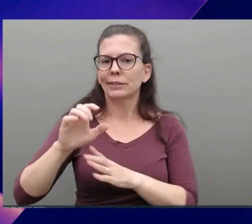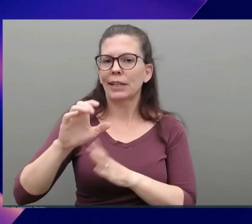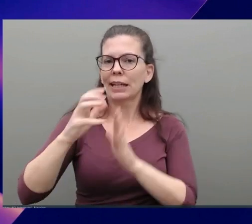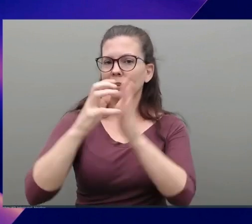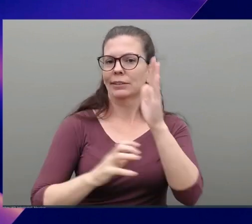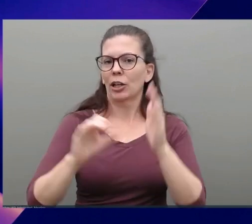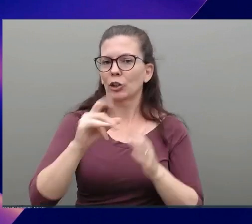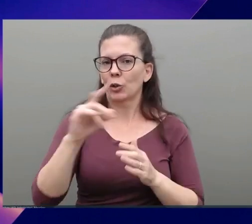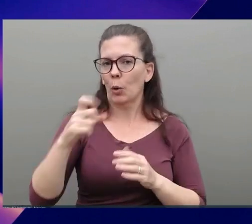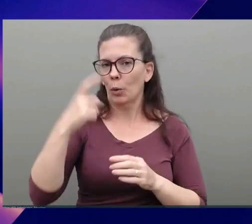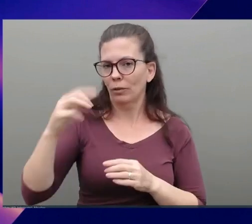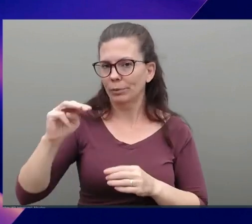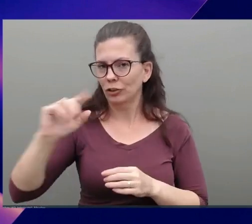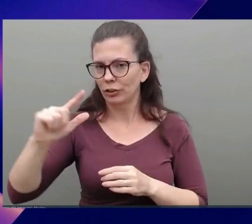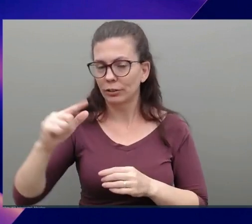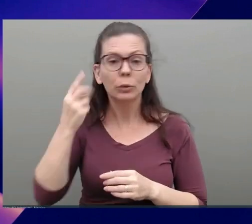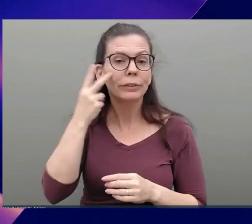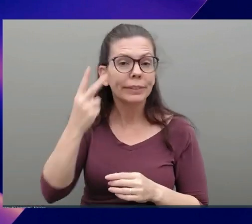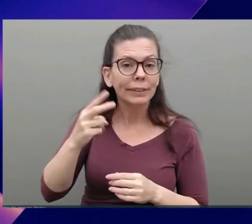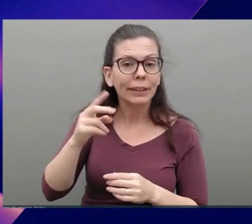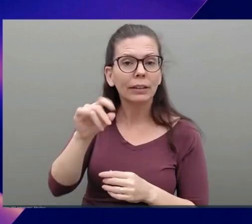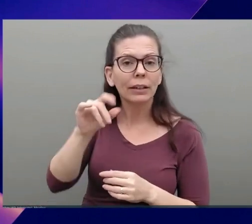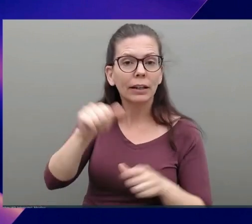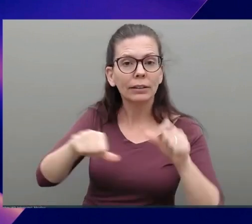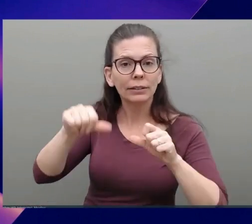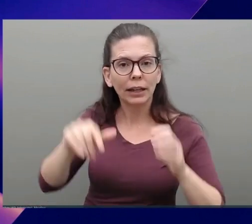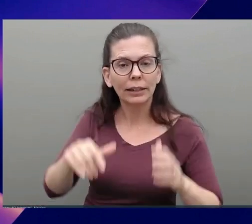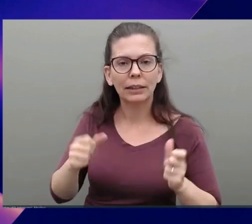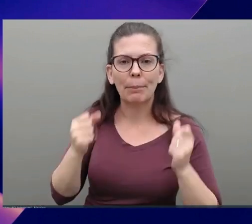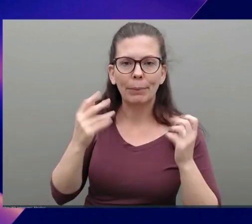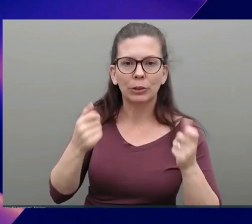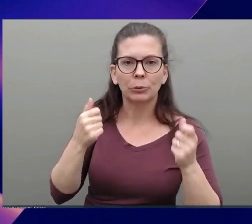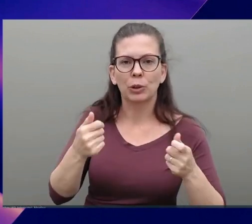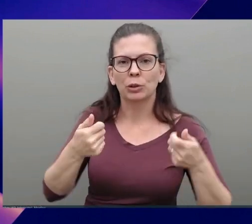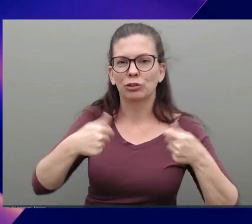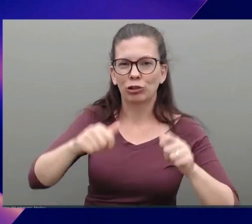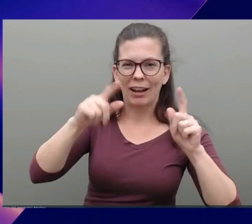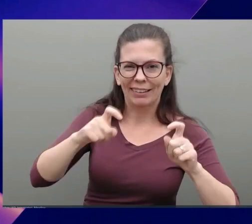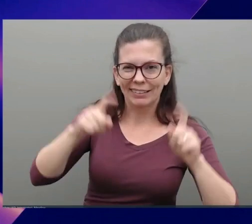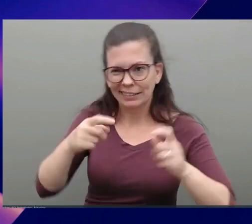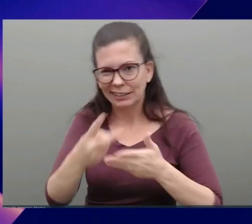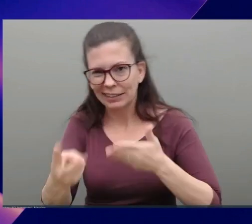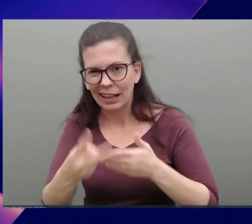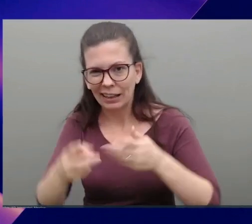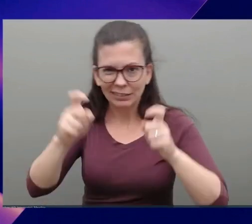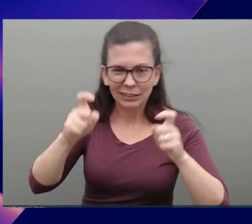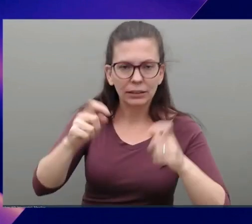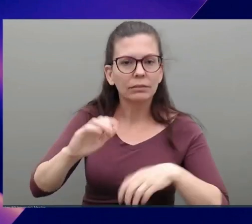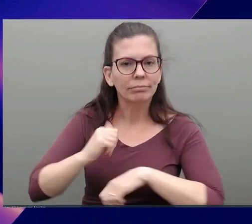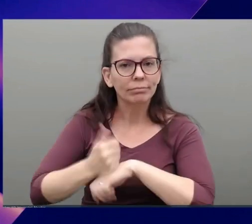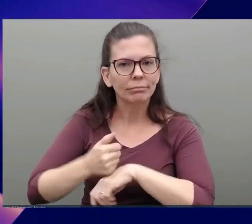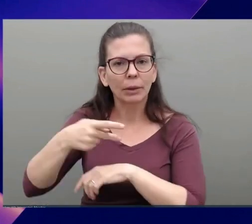So we have seen data scientists, they do multiple trial and errors by changing parameters I talked about. In case of GTS 20 billion parameters,